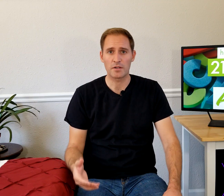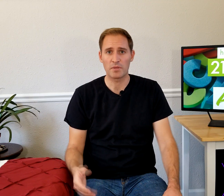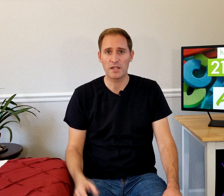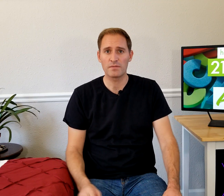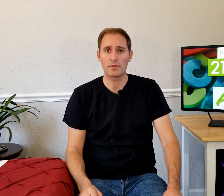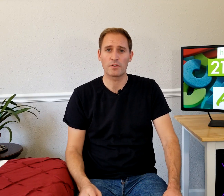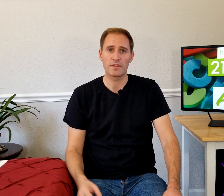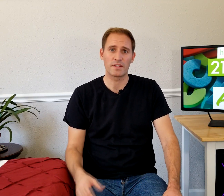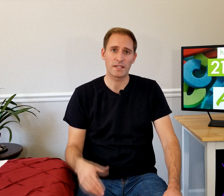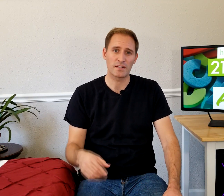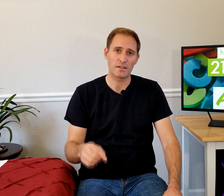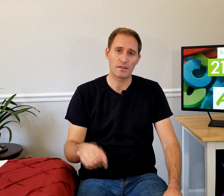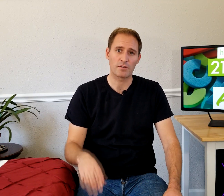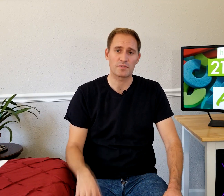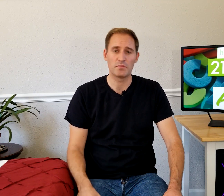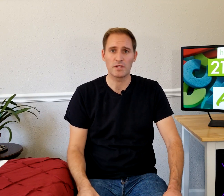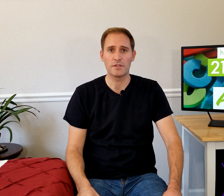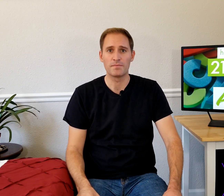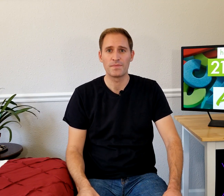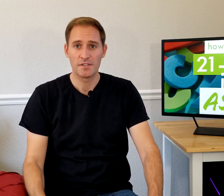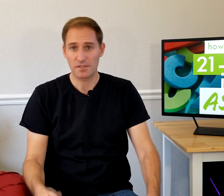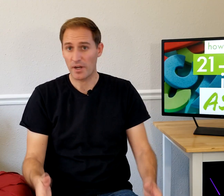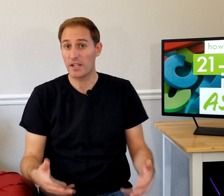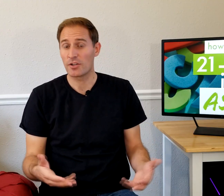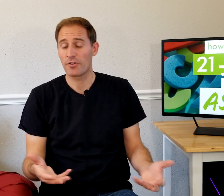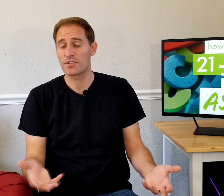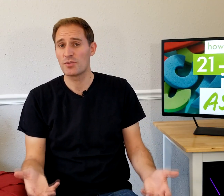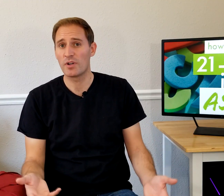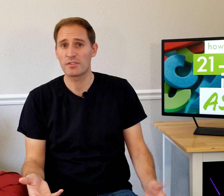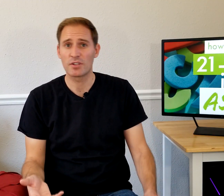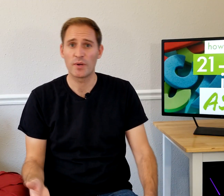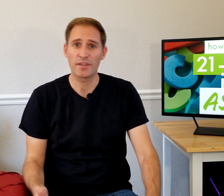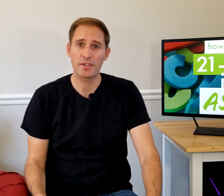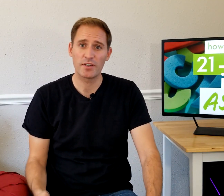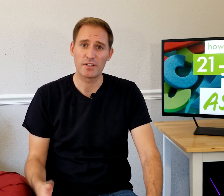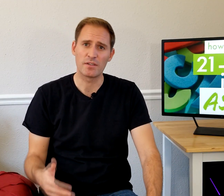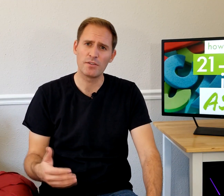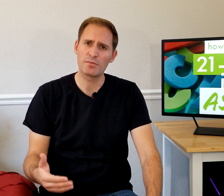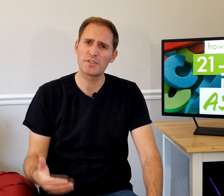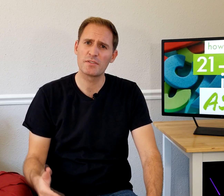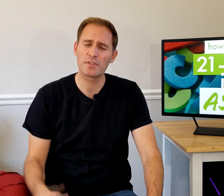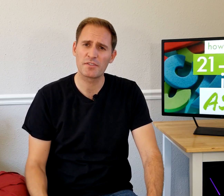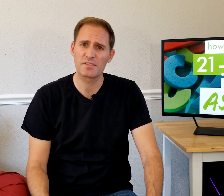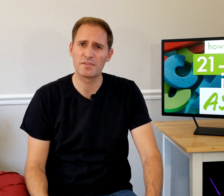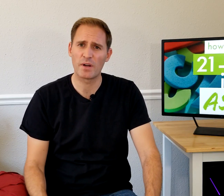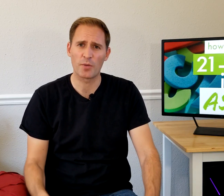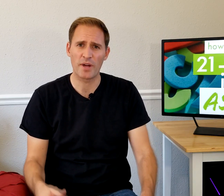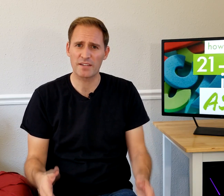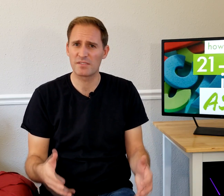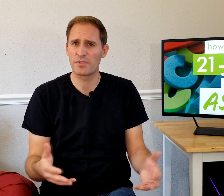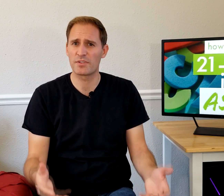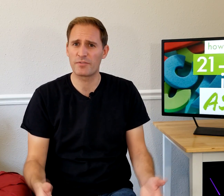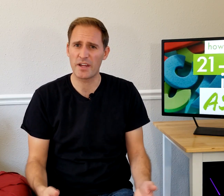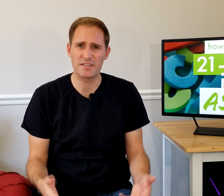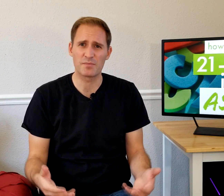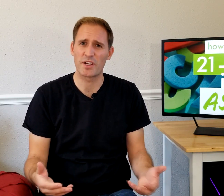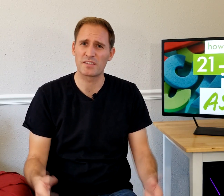above or in the link in the description below. So I encourage you all to go out there and use what you've learned so far practice with your friends and practice